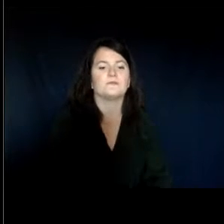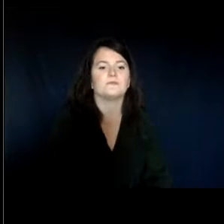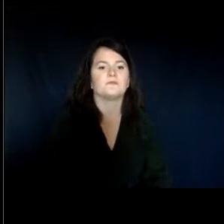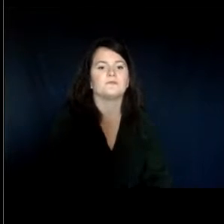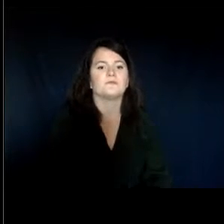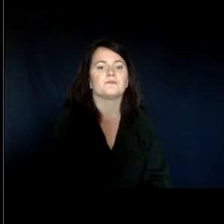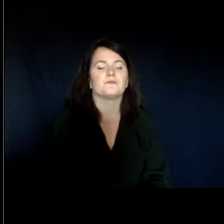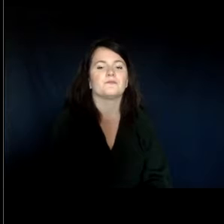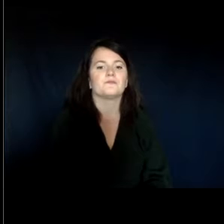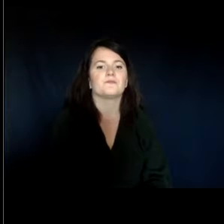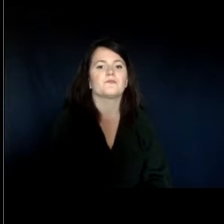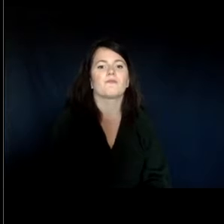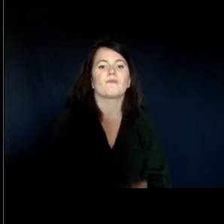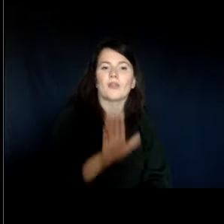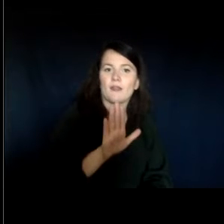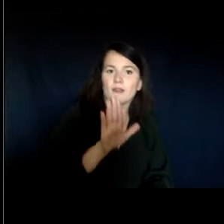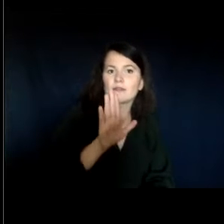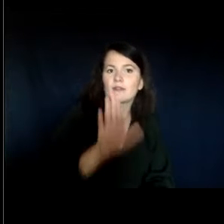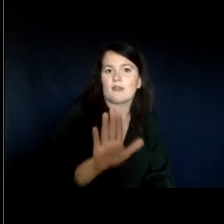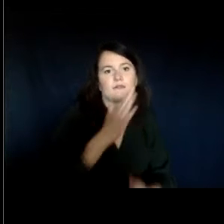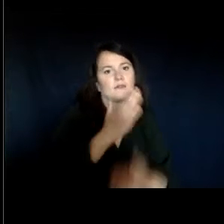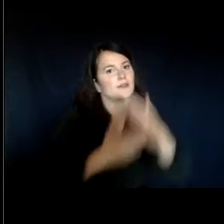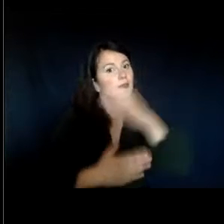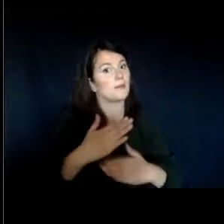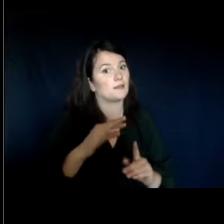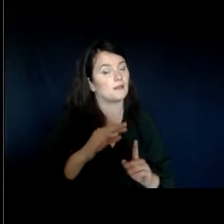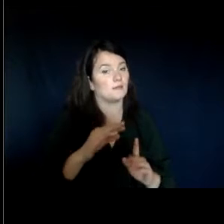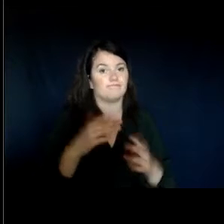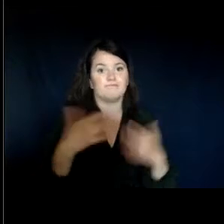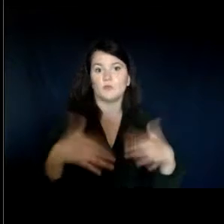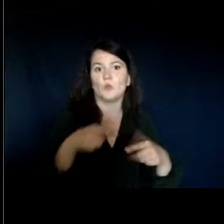from institutional cares to community-based care services.